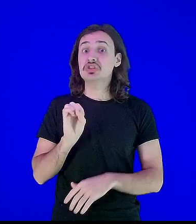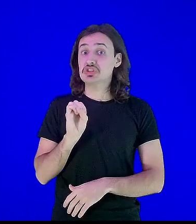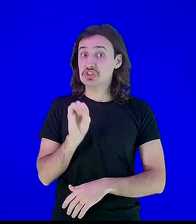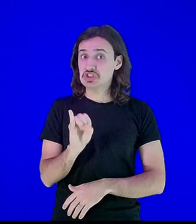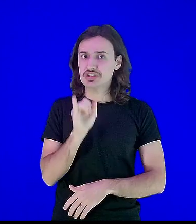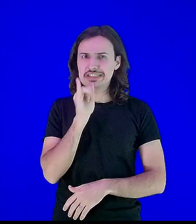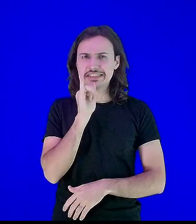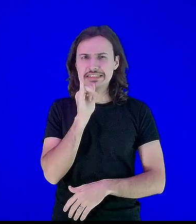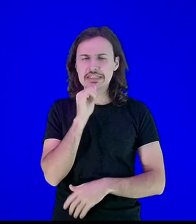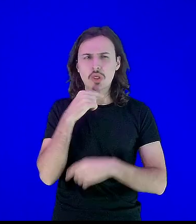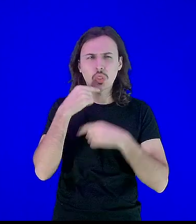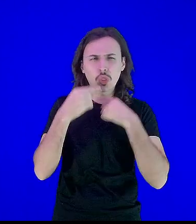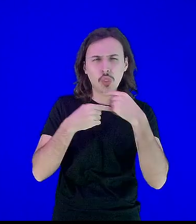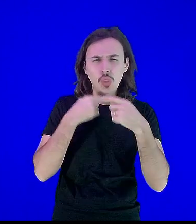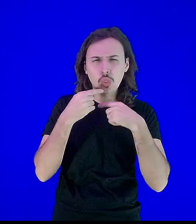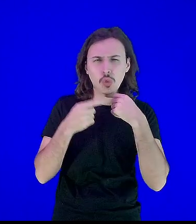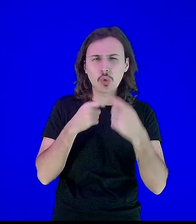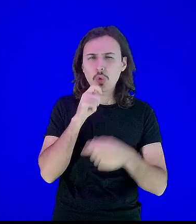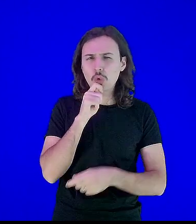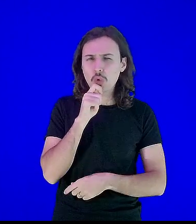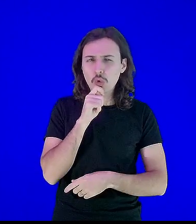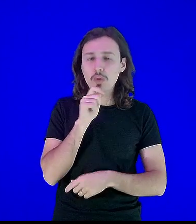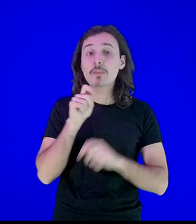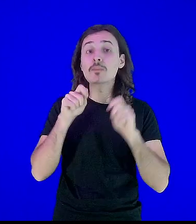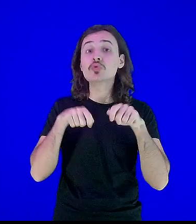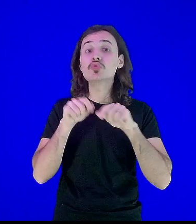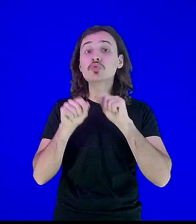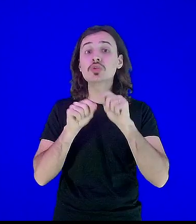I'm not sure how to pronounce this - SignWriting Community